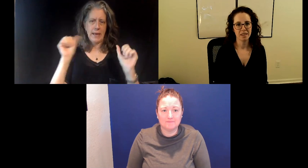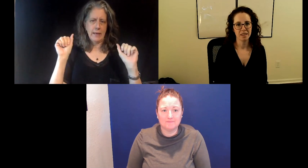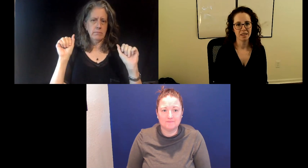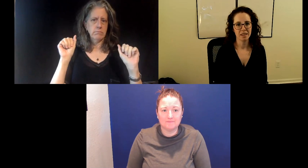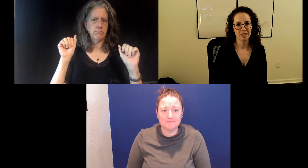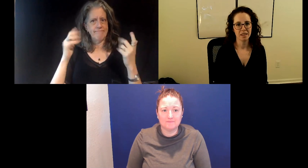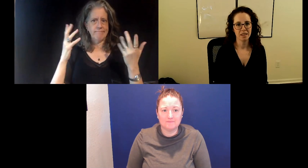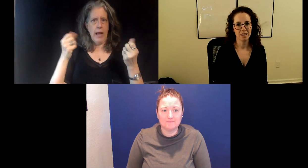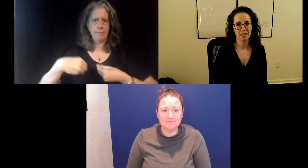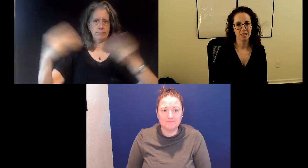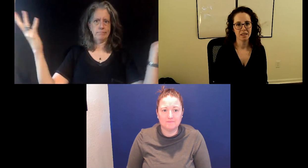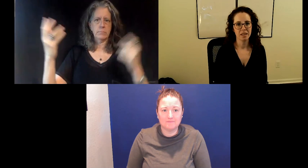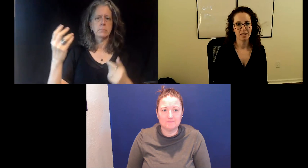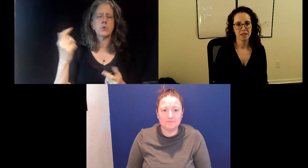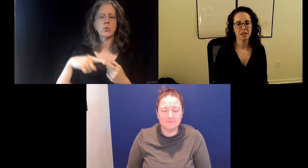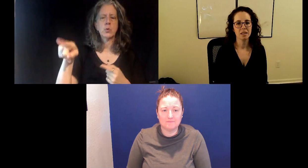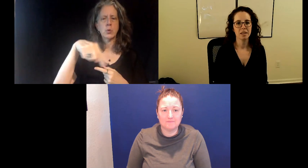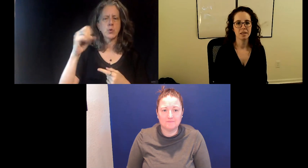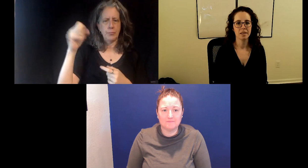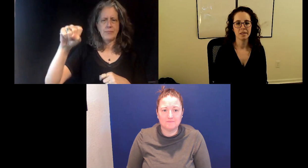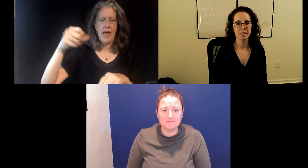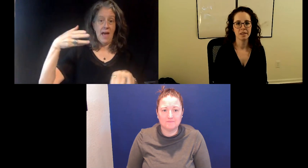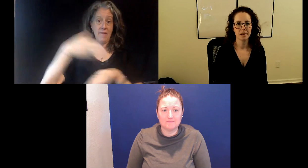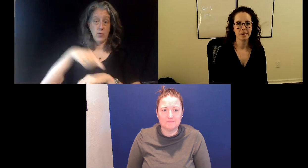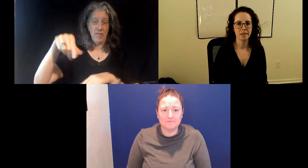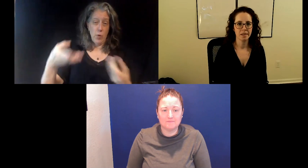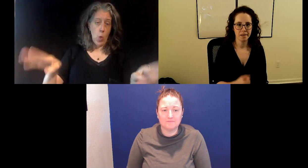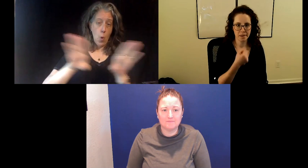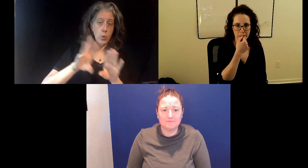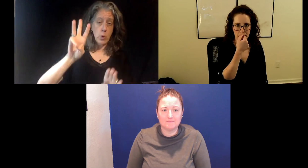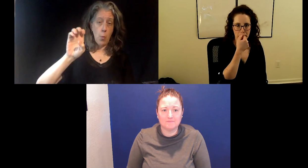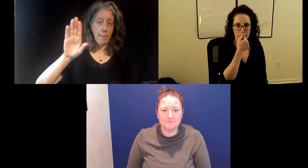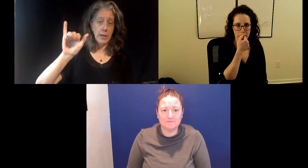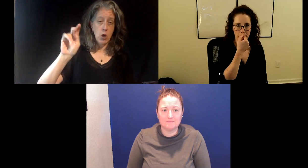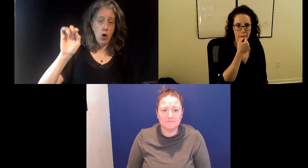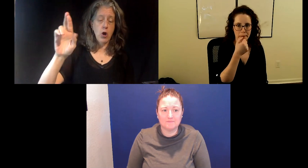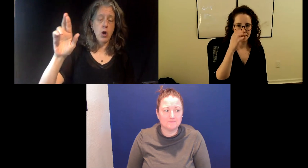if you know the list can be you know provided to everybody else and i say yes after this we close